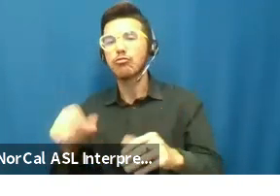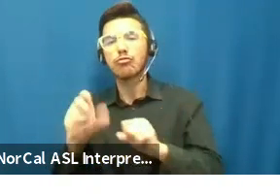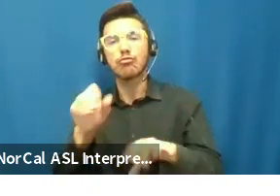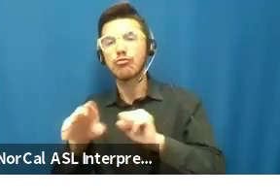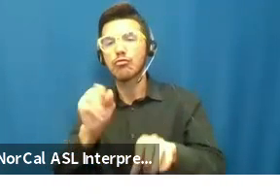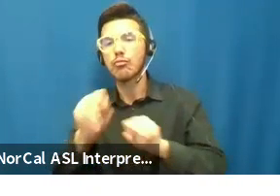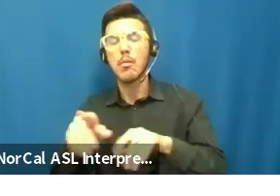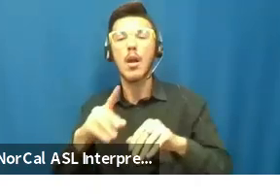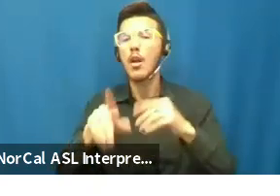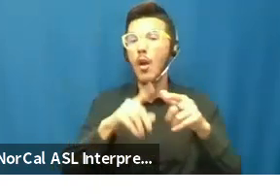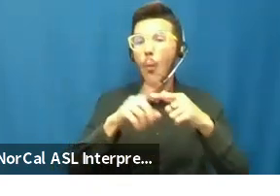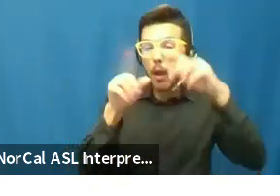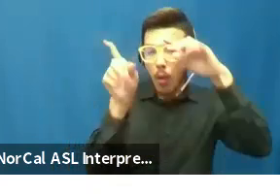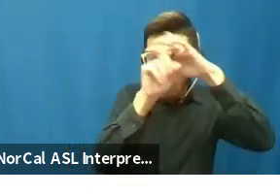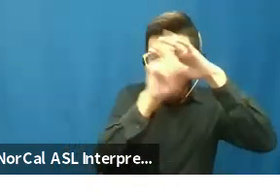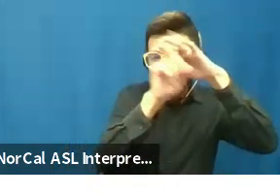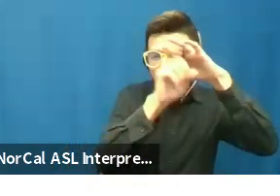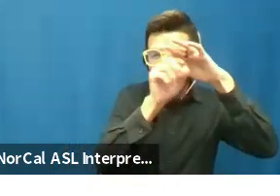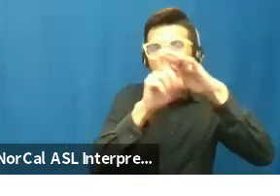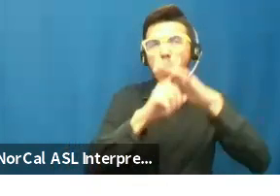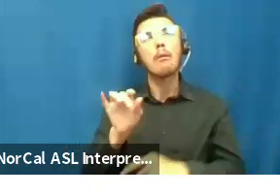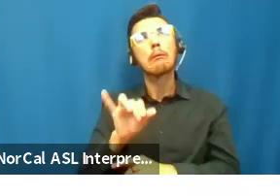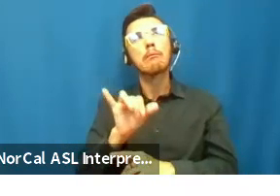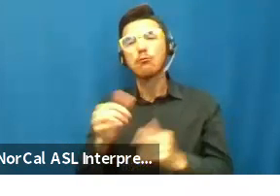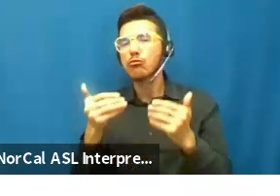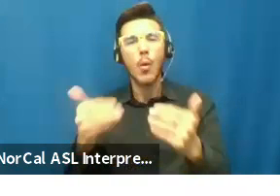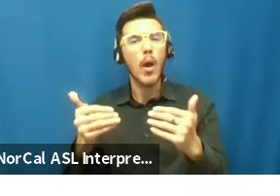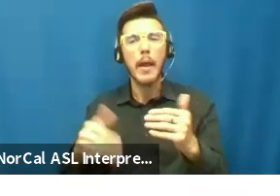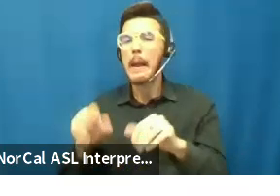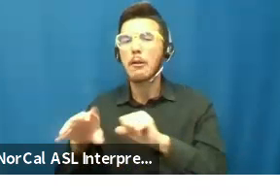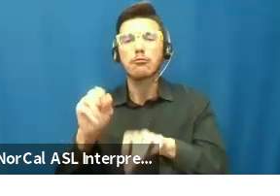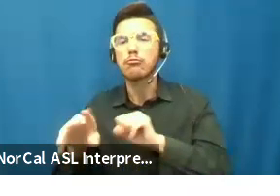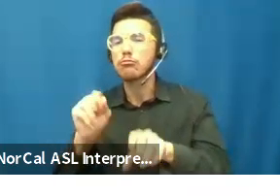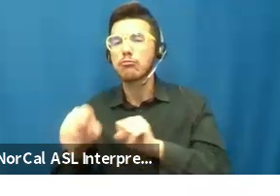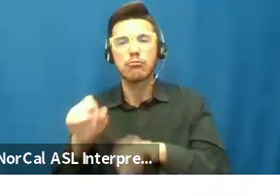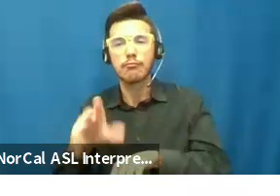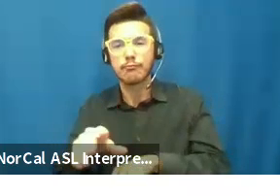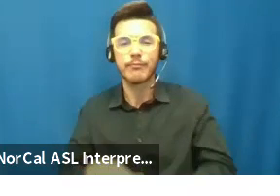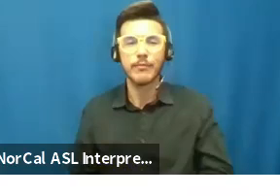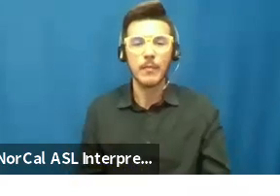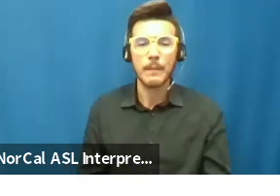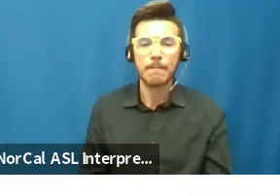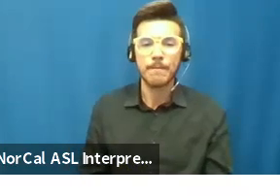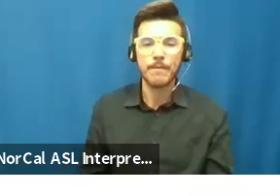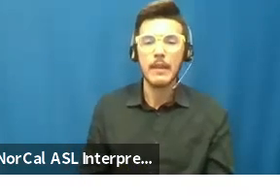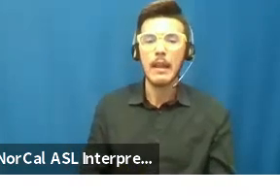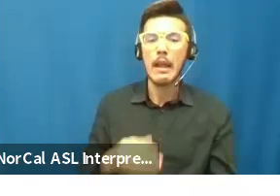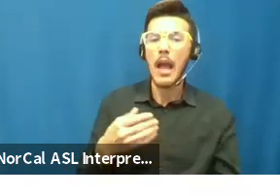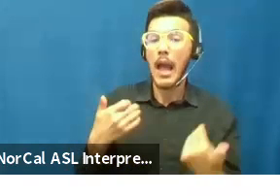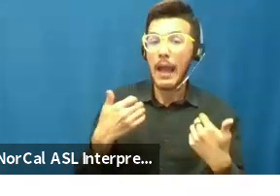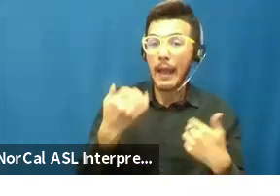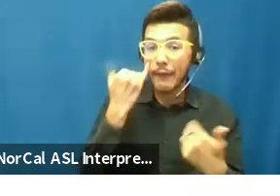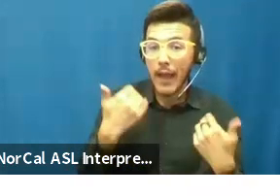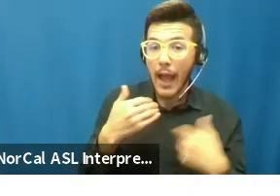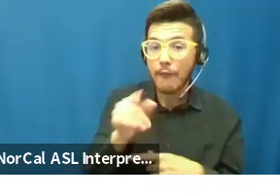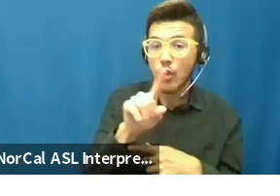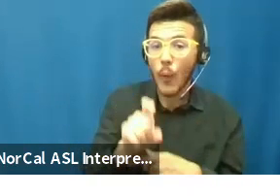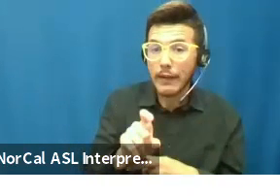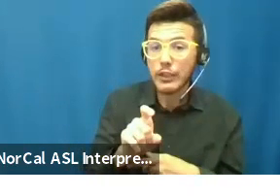to your mind during the presentation. To submit questions, just type and submit them in the chat